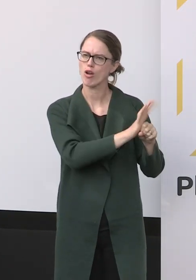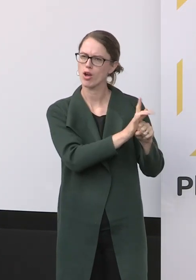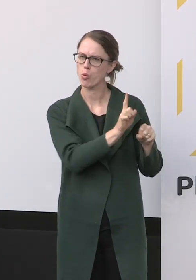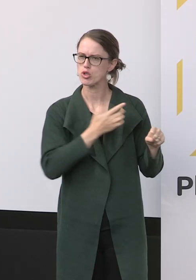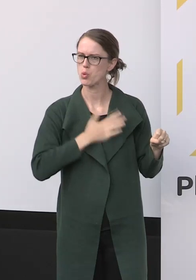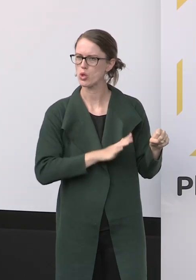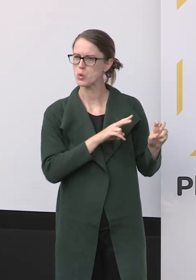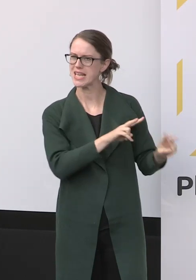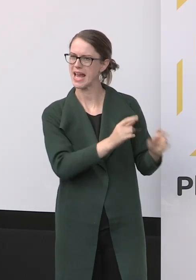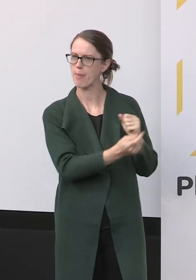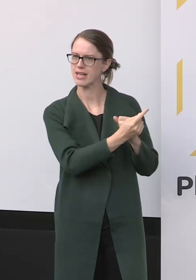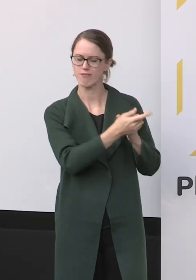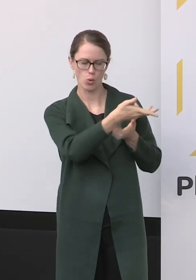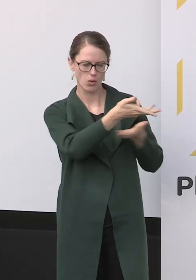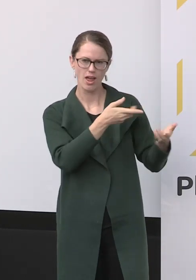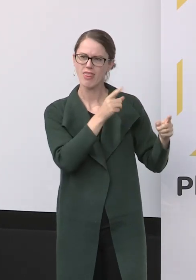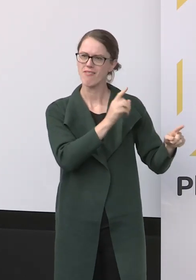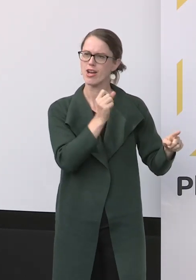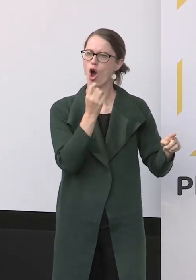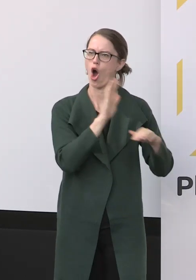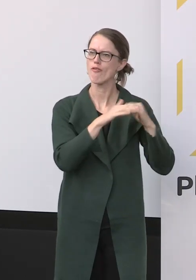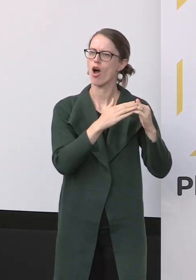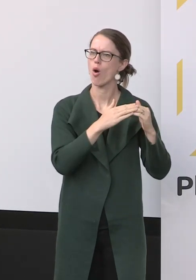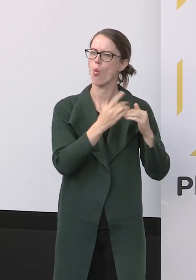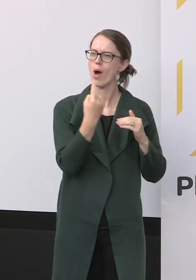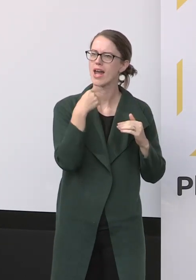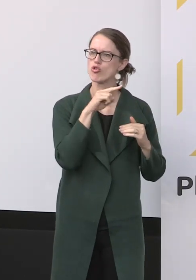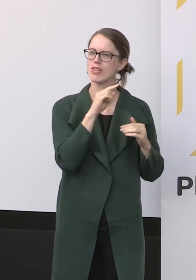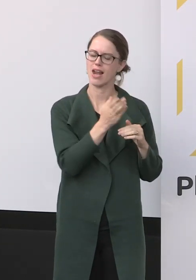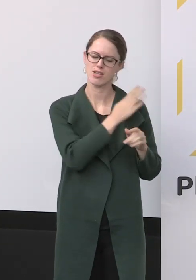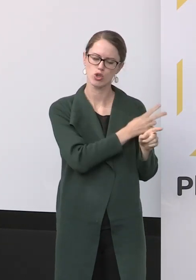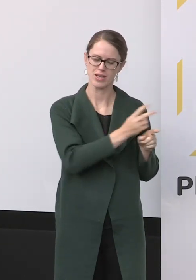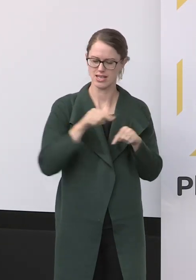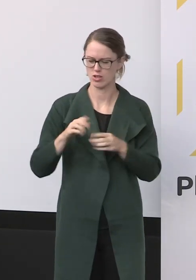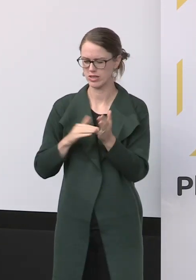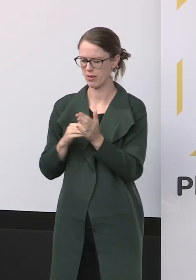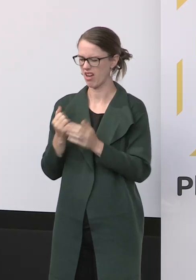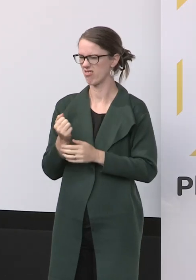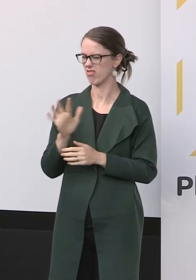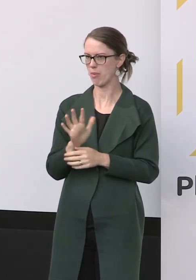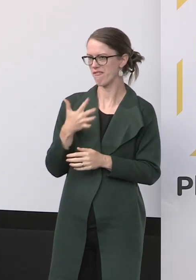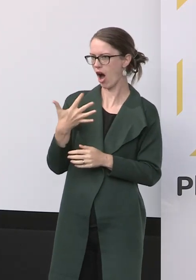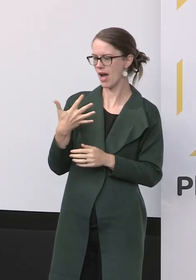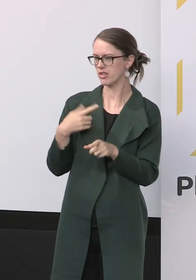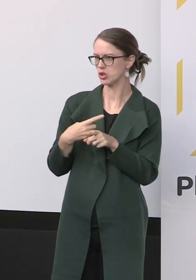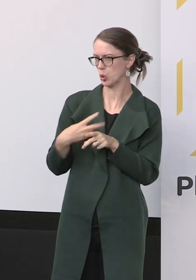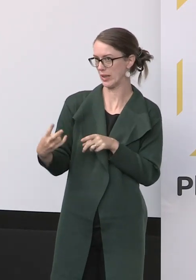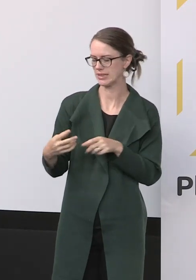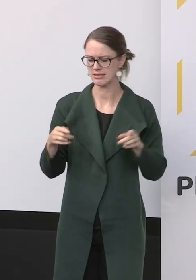perspective, where would cases in Australia need to be for you to be comfortable with us opening the borders? They've had more than 100 in the past